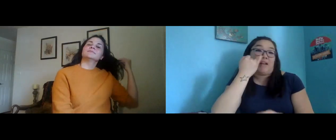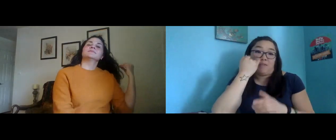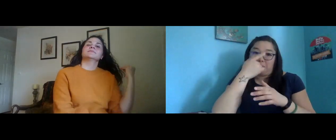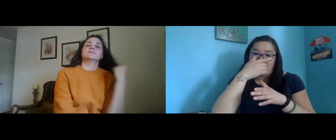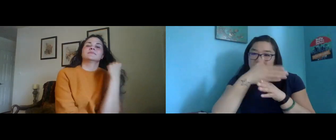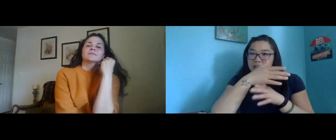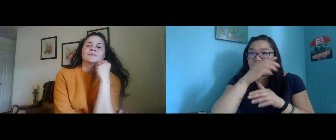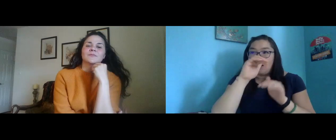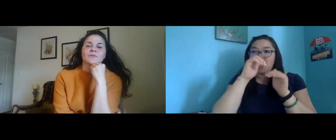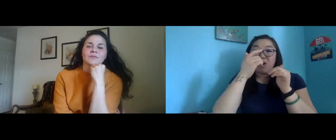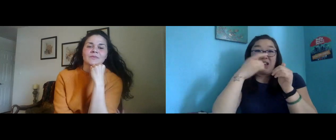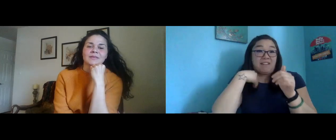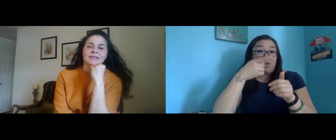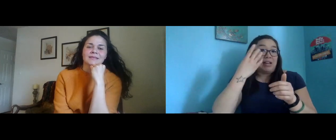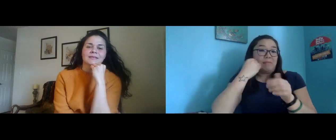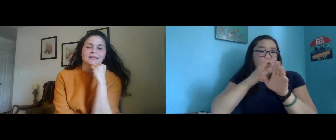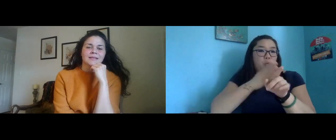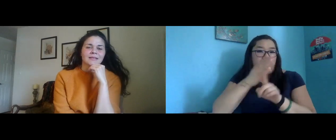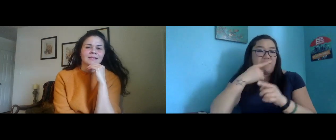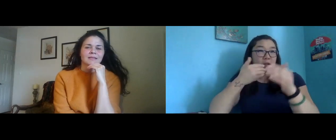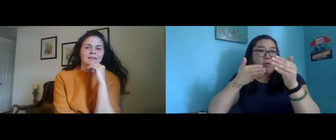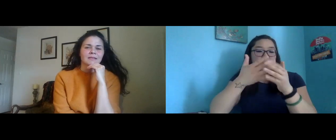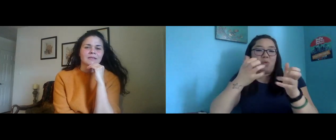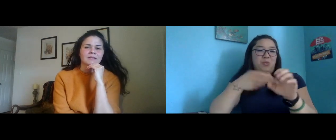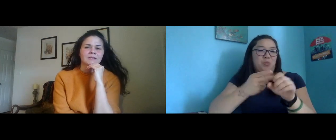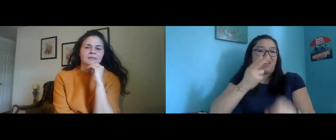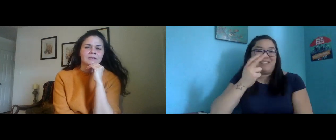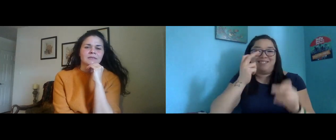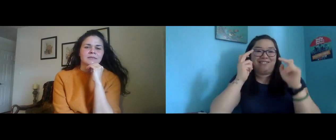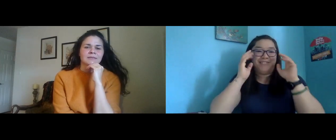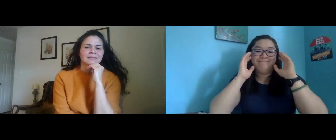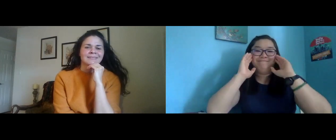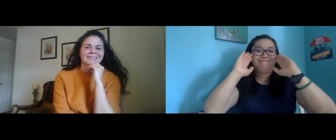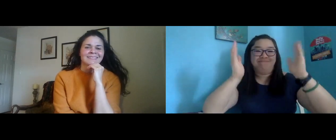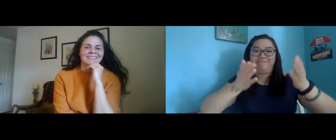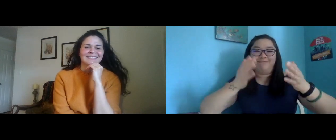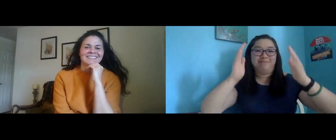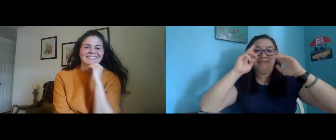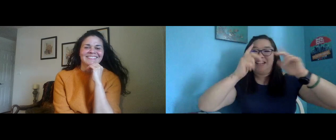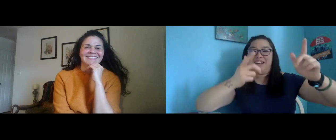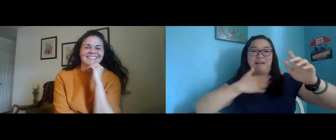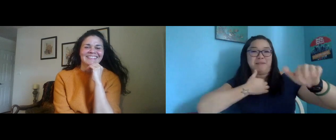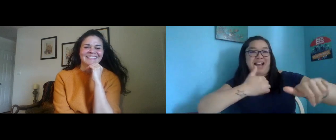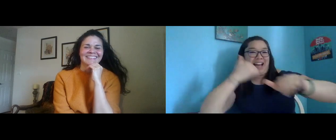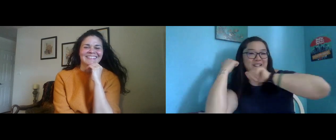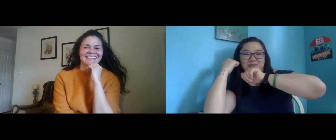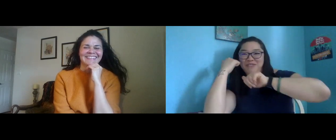P: If you don’t mind sharing...have you ever come close to quitting? Saying, “Nope, that’s enough. I’m out.”